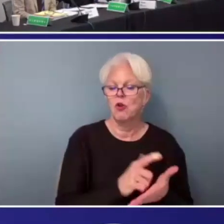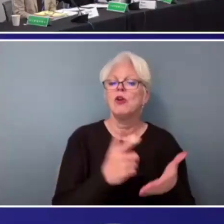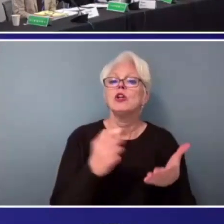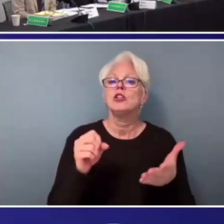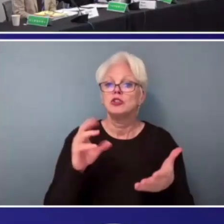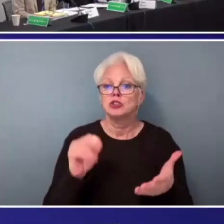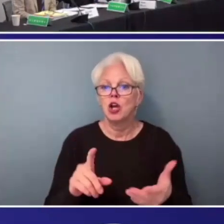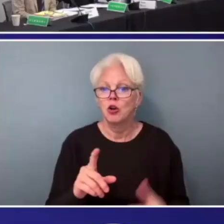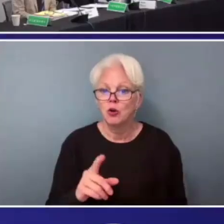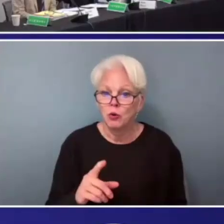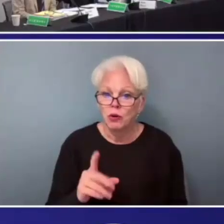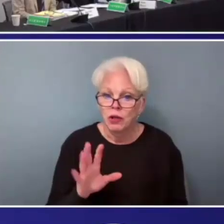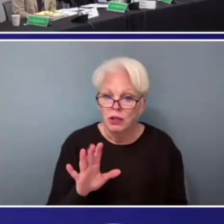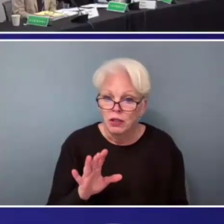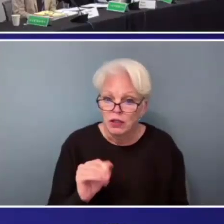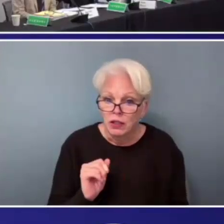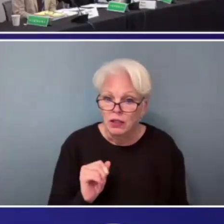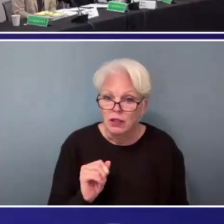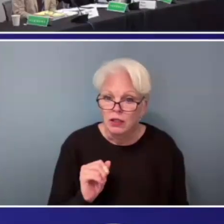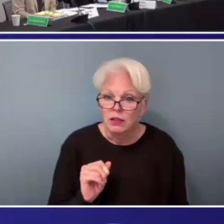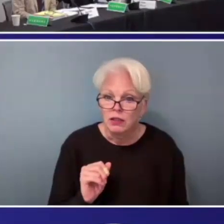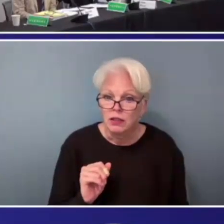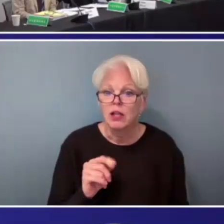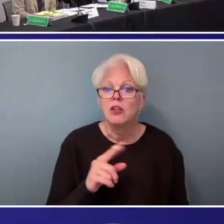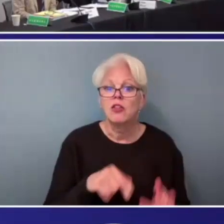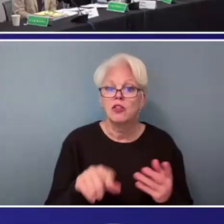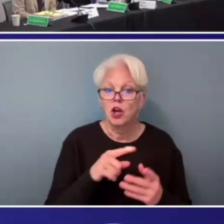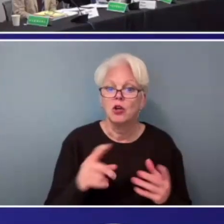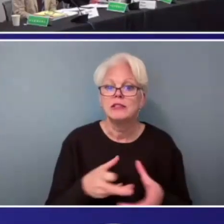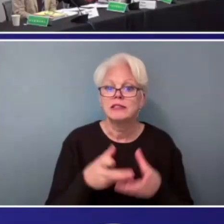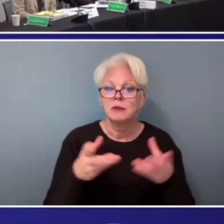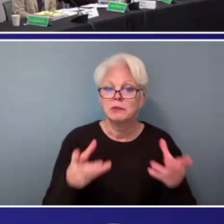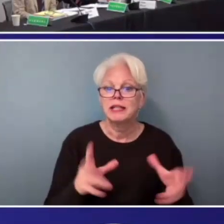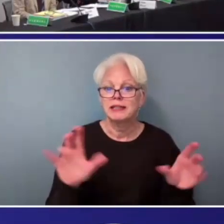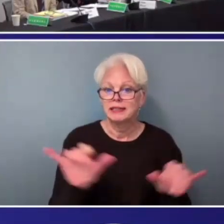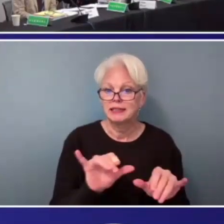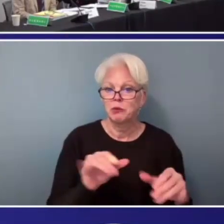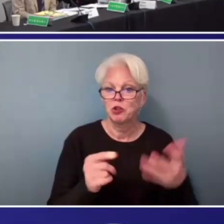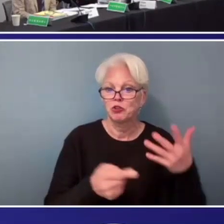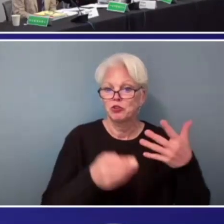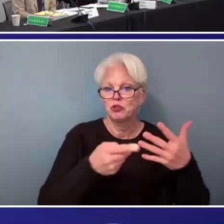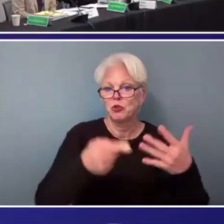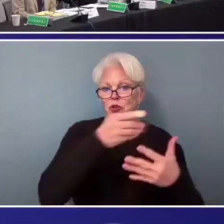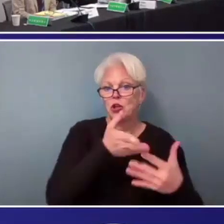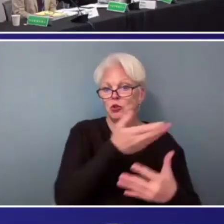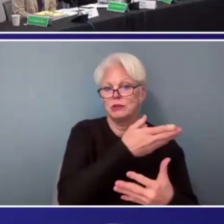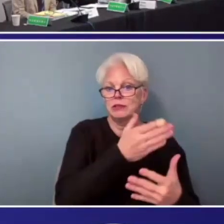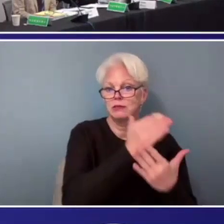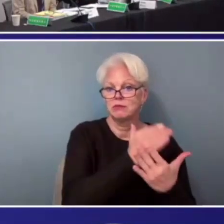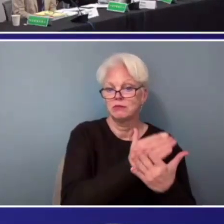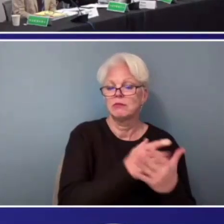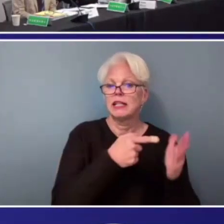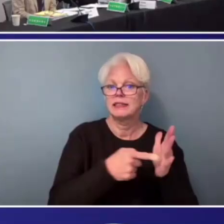they are those substantially similar to the examples, that is our entire legal framework, that they have to be